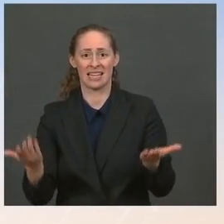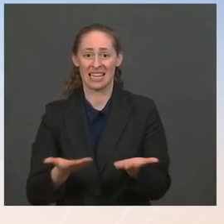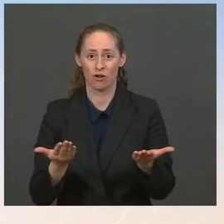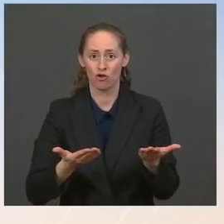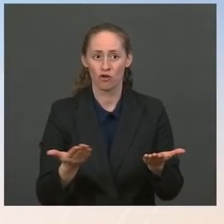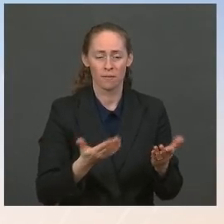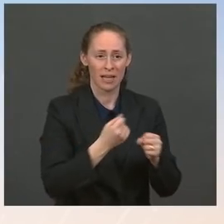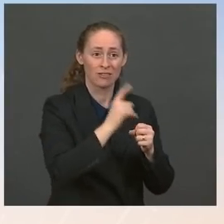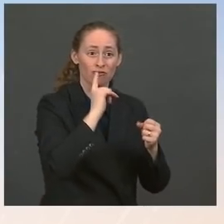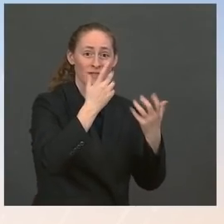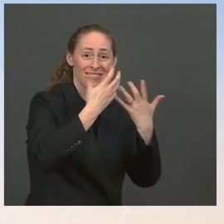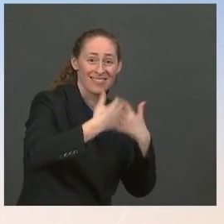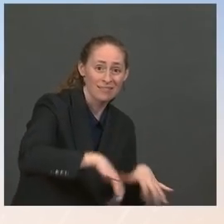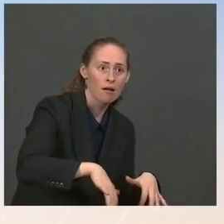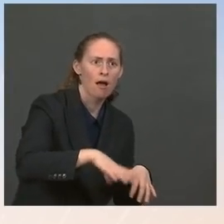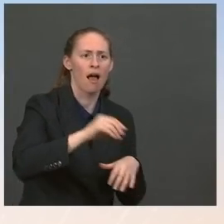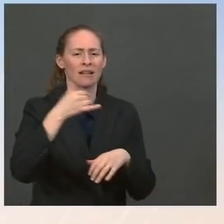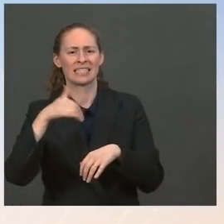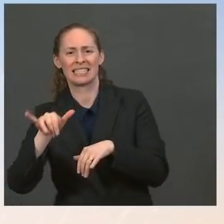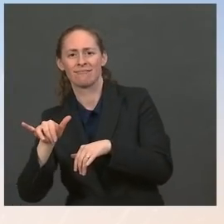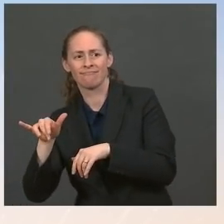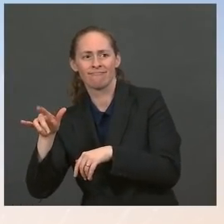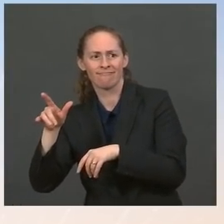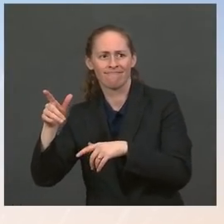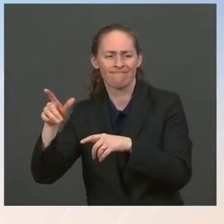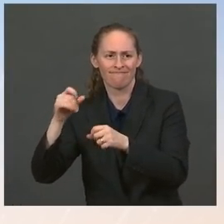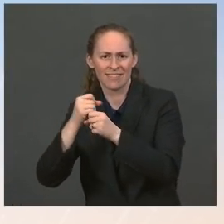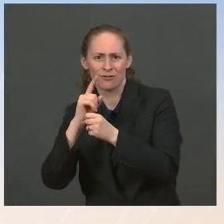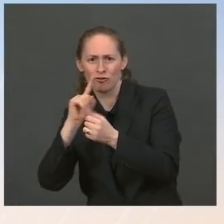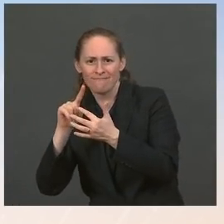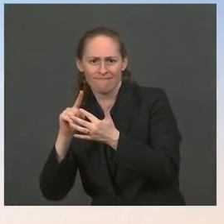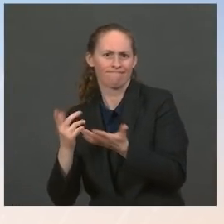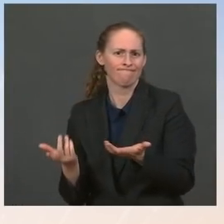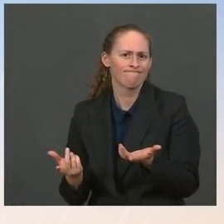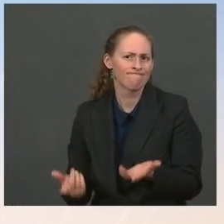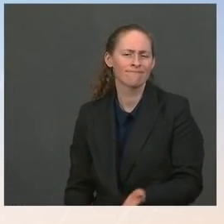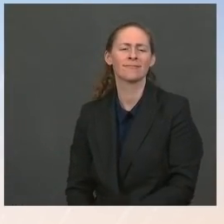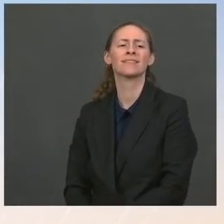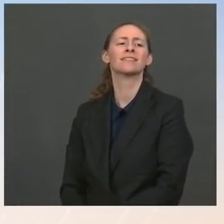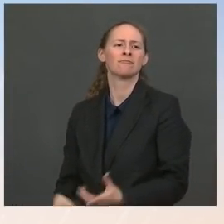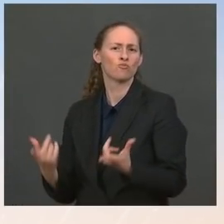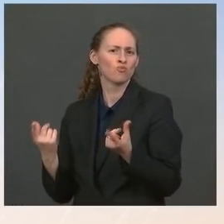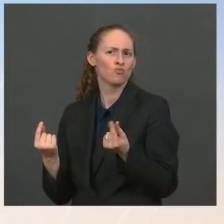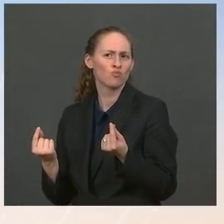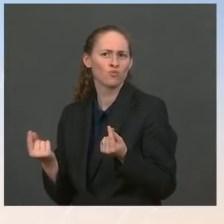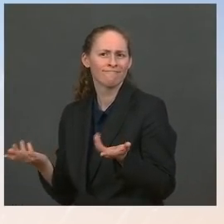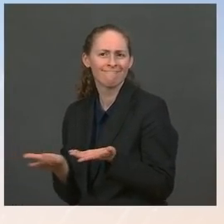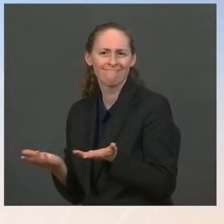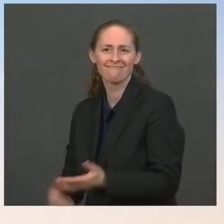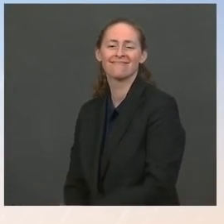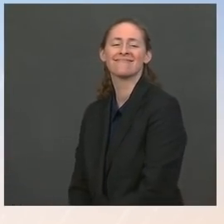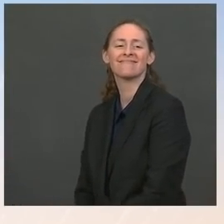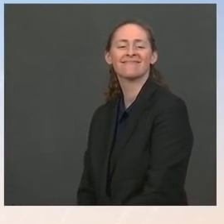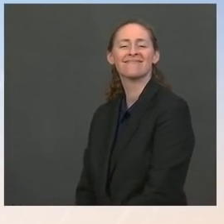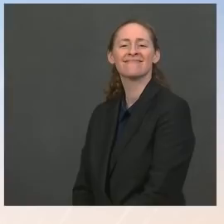Ms. Jean-Pierre: Well, the President can manage multiple things at once. That's not unusual from -- for any president or for this president.